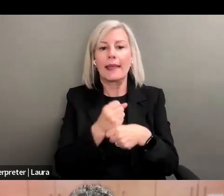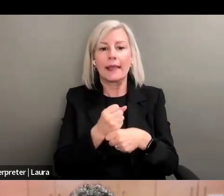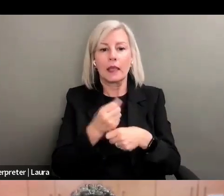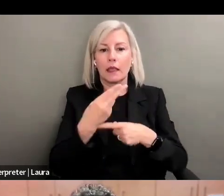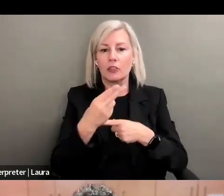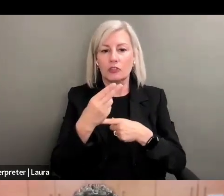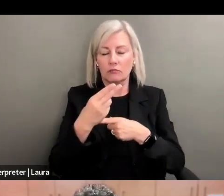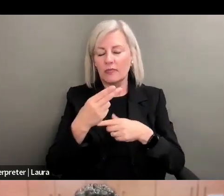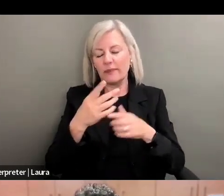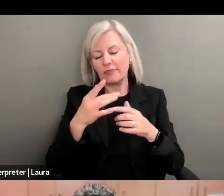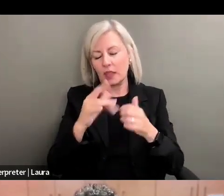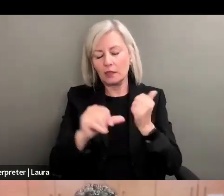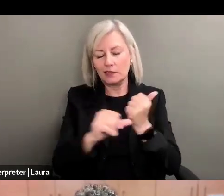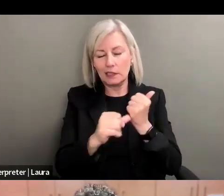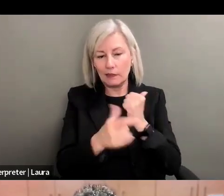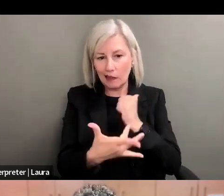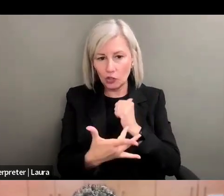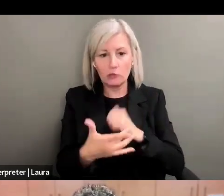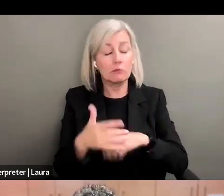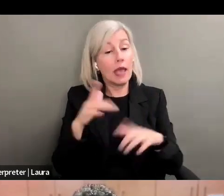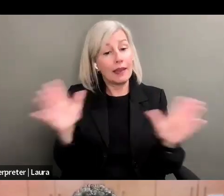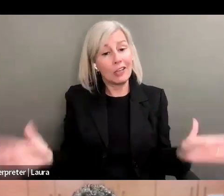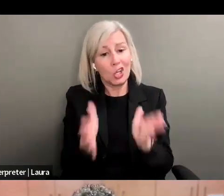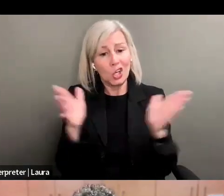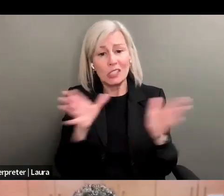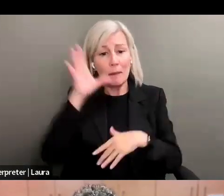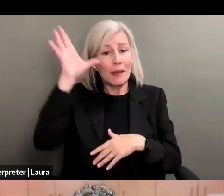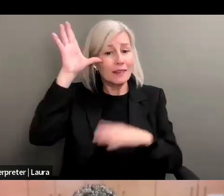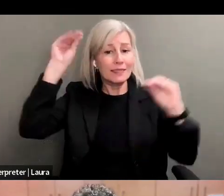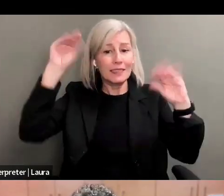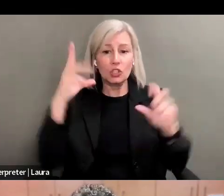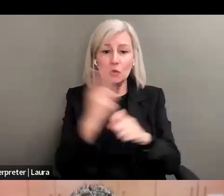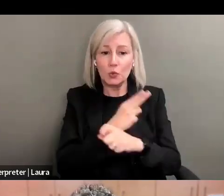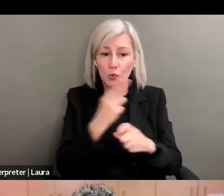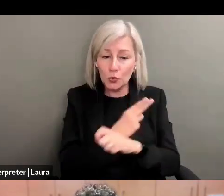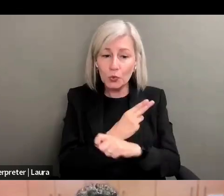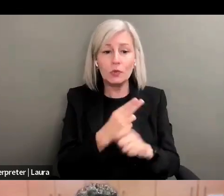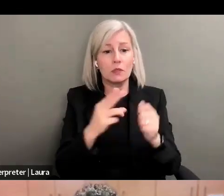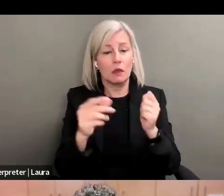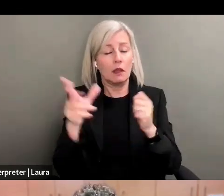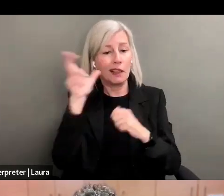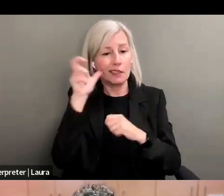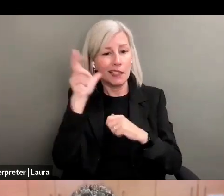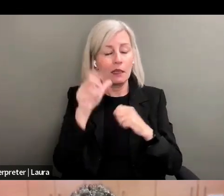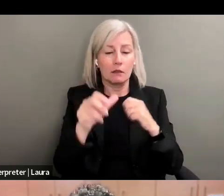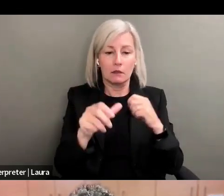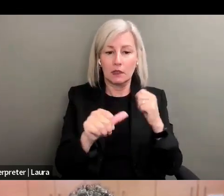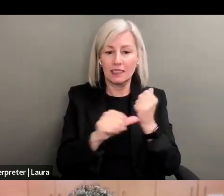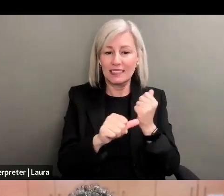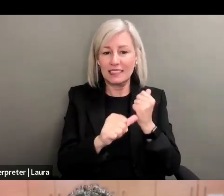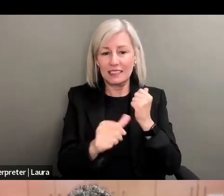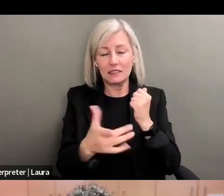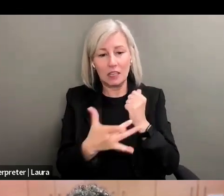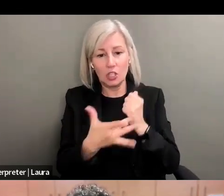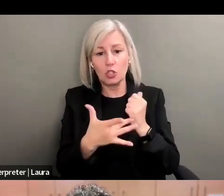And it can help to encourage parents and teachers to utilize assisted listening technology or hearing technology more consistently.